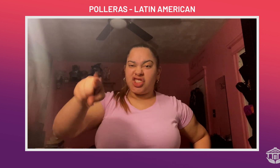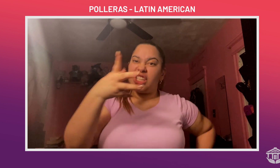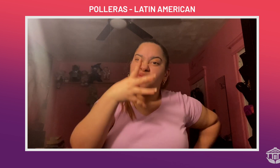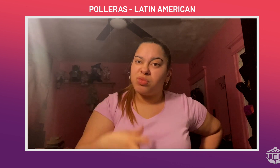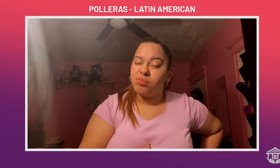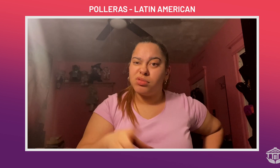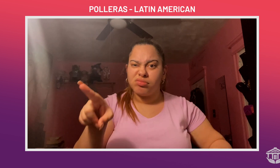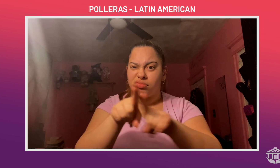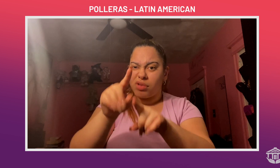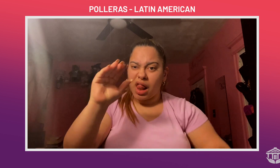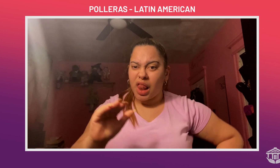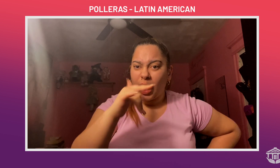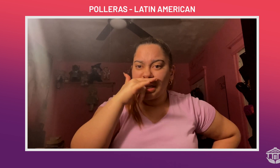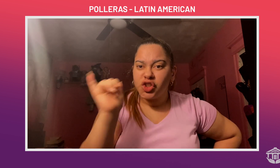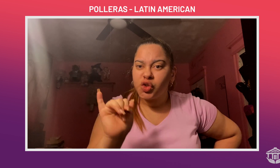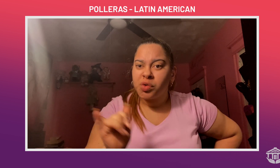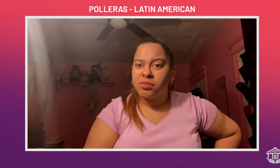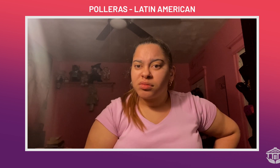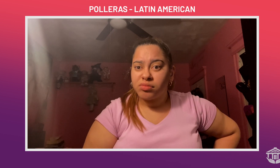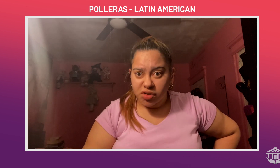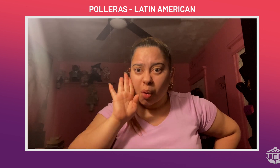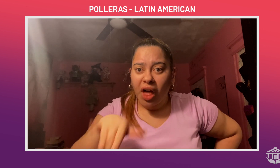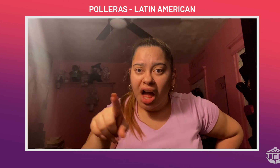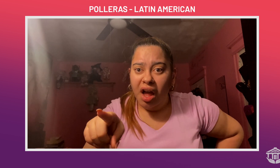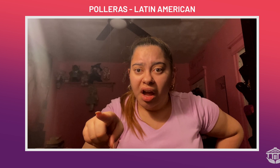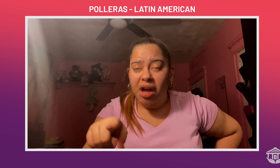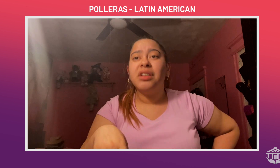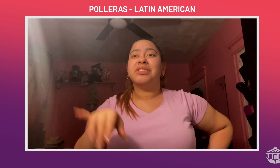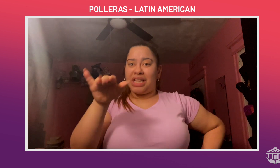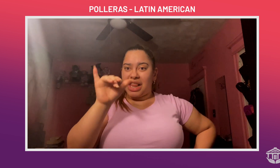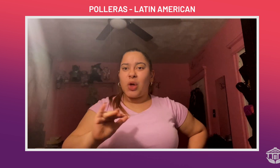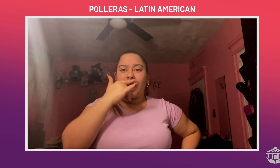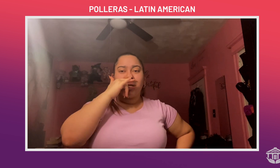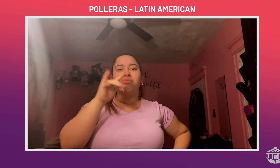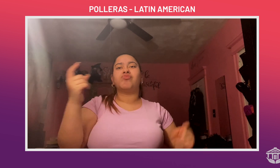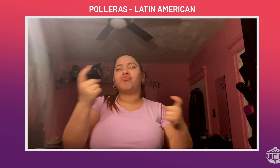Women don’t just start wearing polleras as adults, it’s something that even little girls will wear.